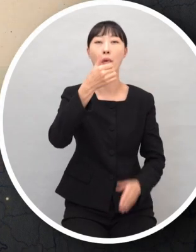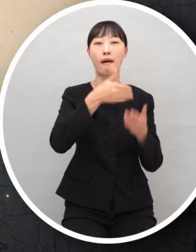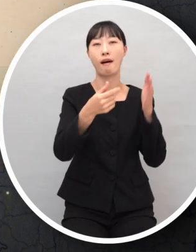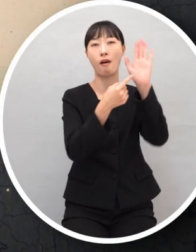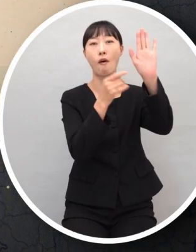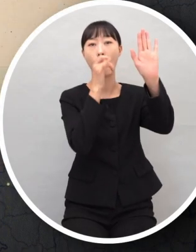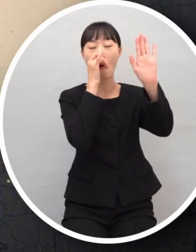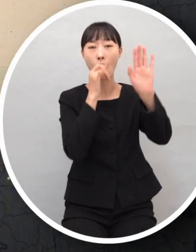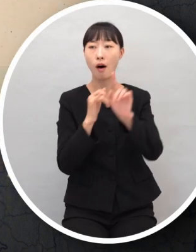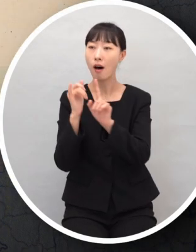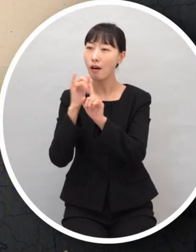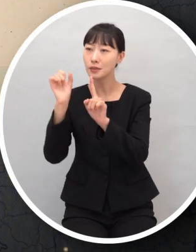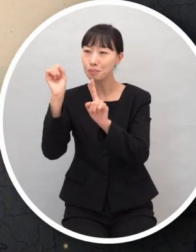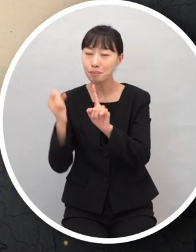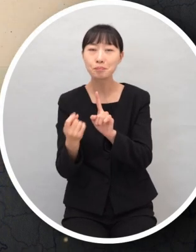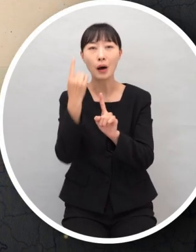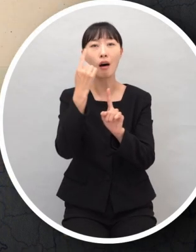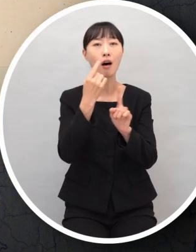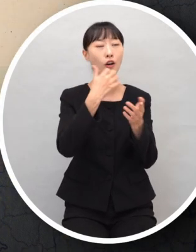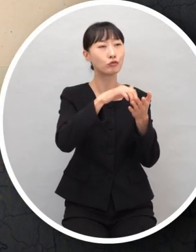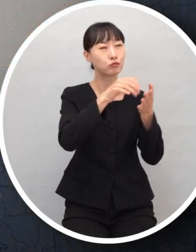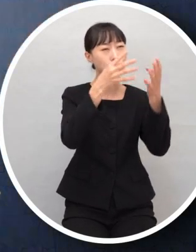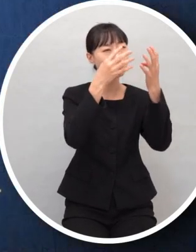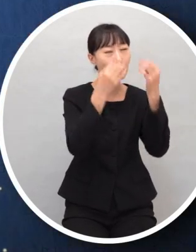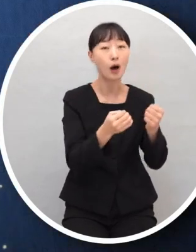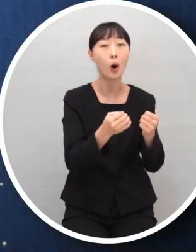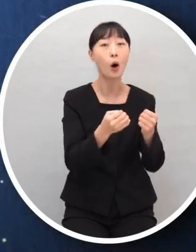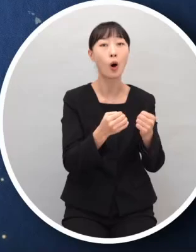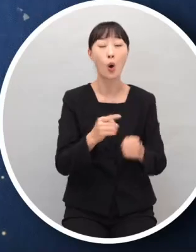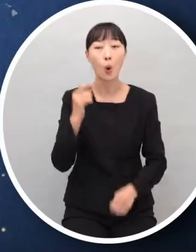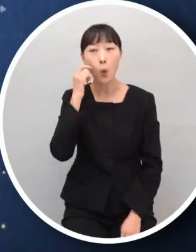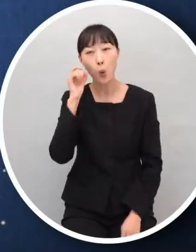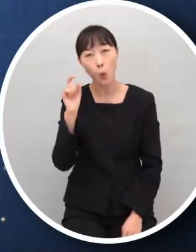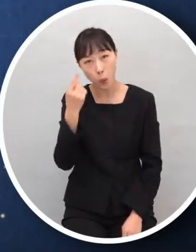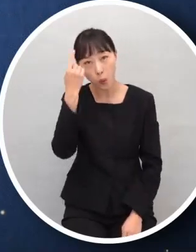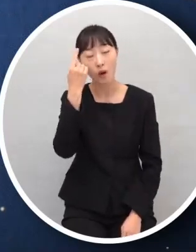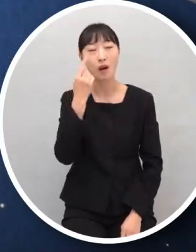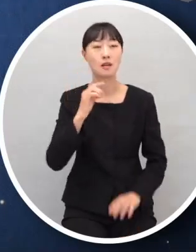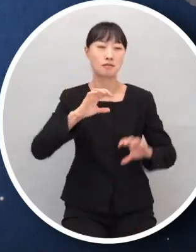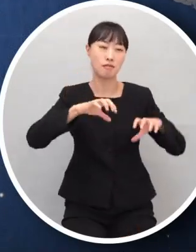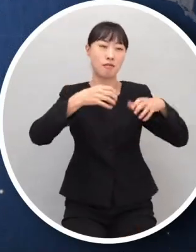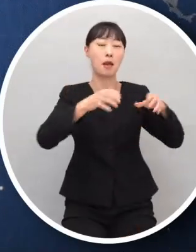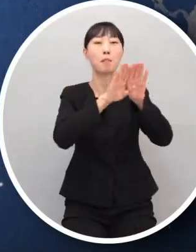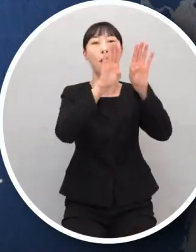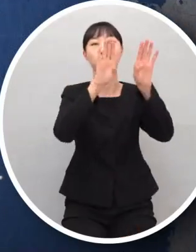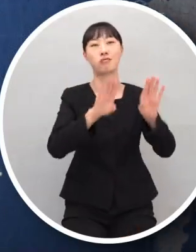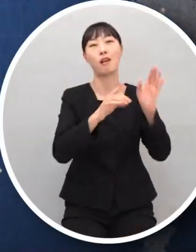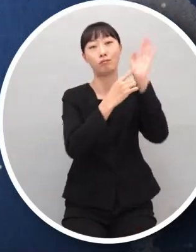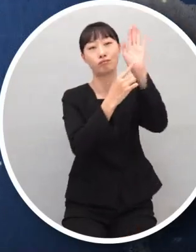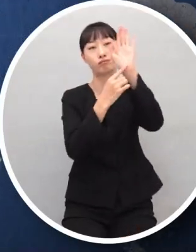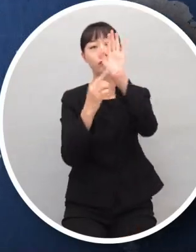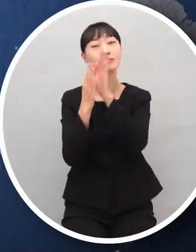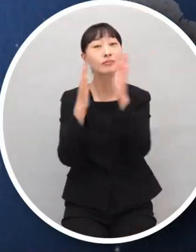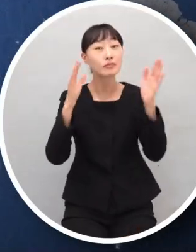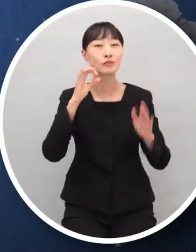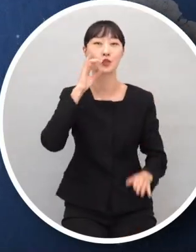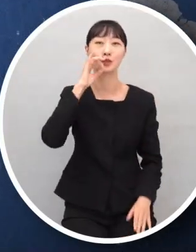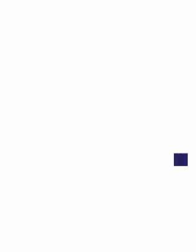How did one man produce so many paintings? And how did these works make their way into museums around the globe?